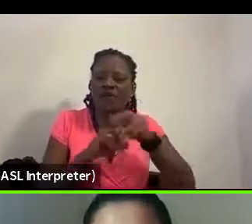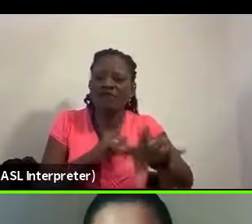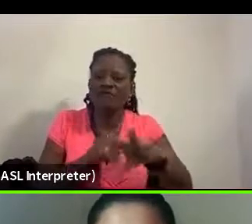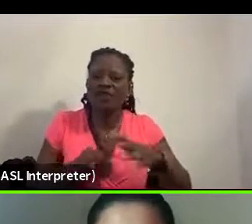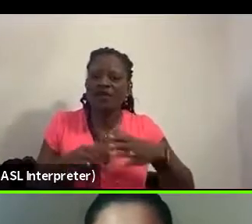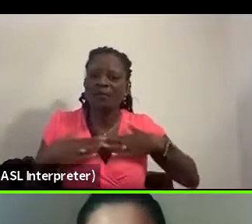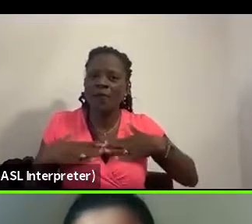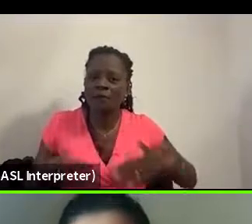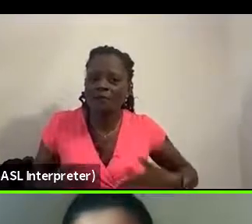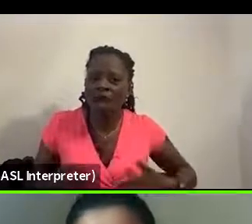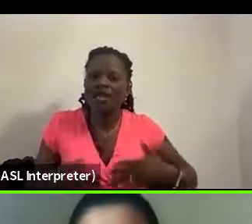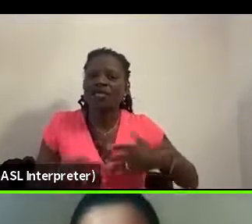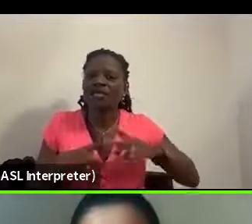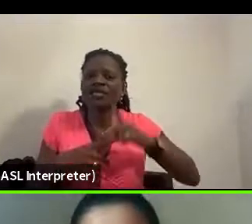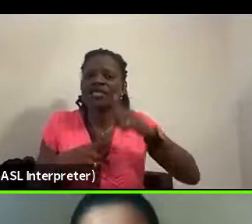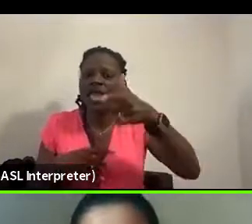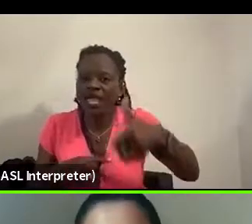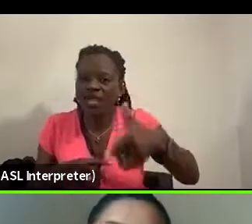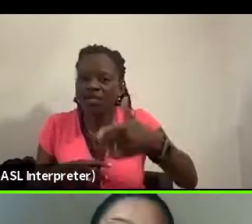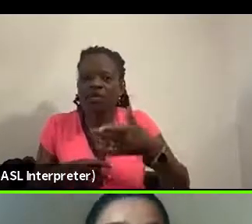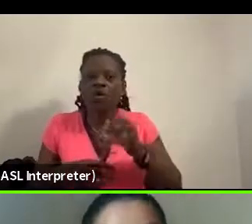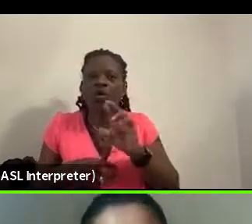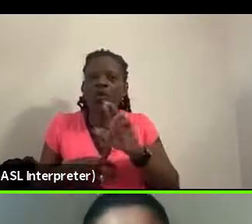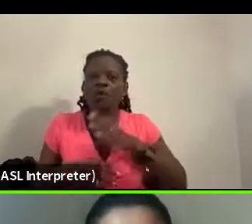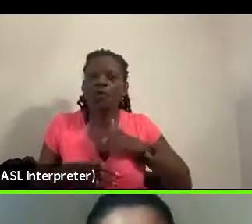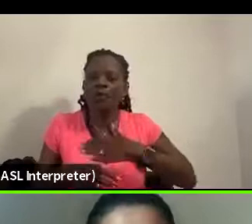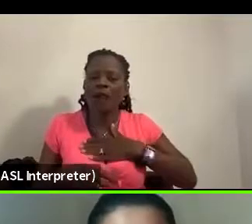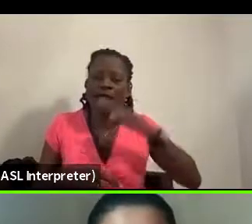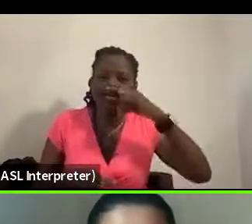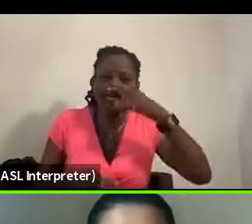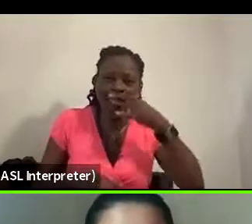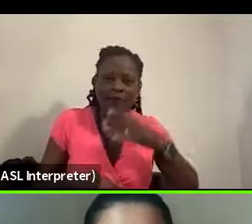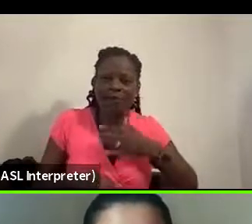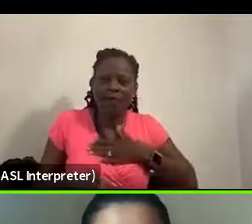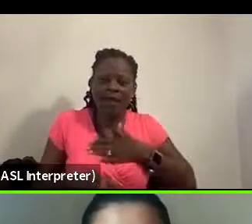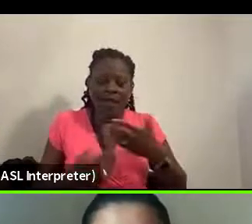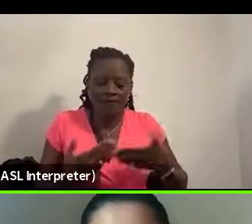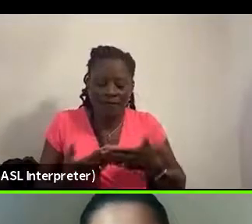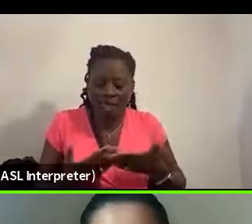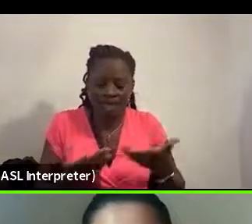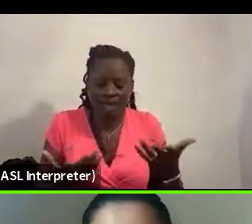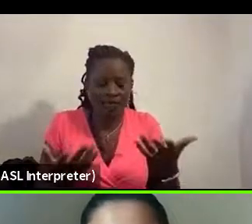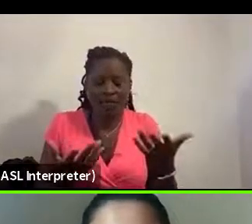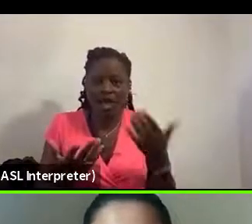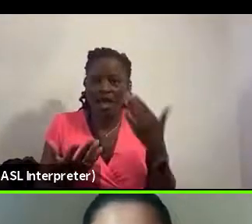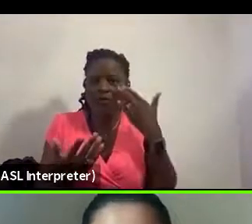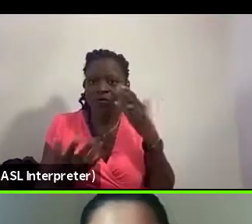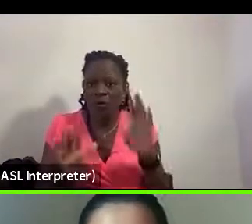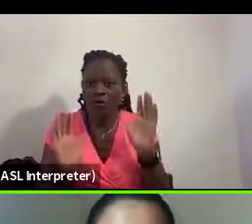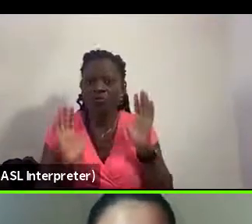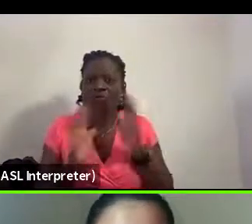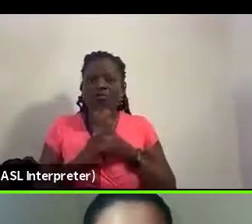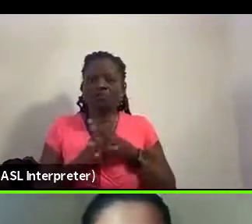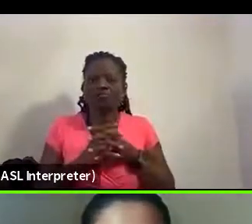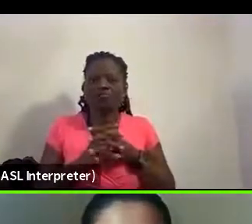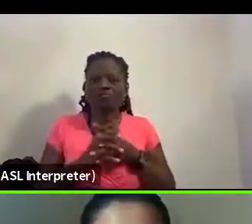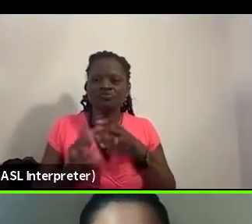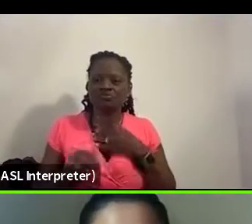she is able to fight, but the damage it does internally to her, as I mentioned, I want to keep her